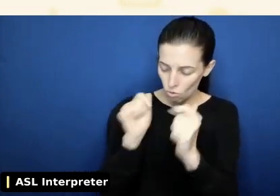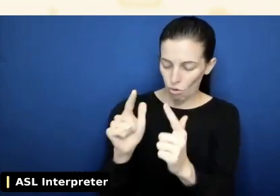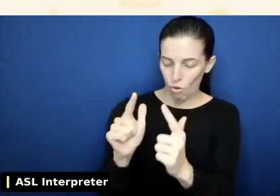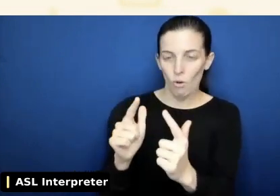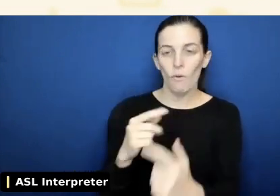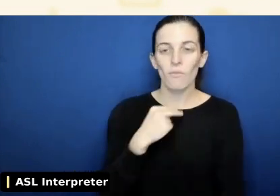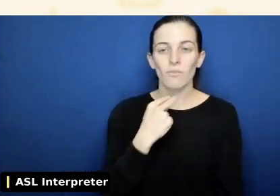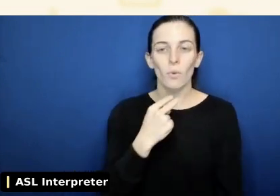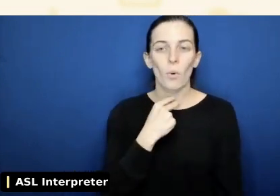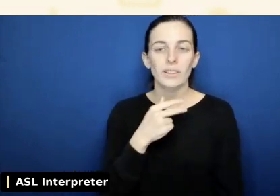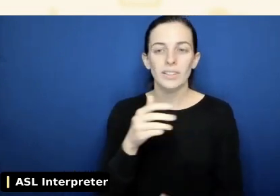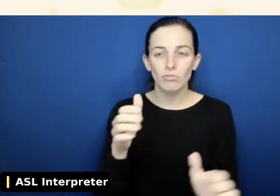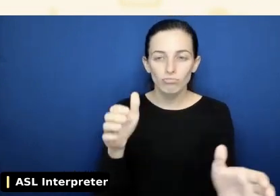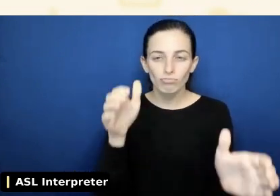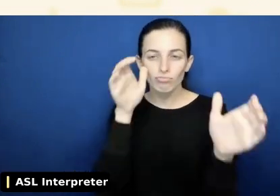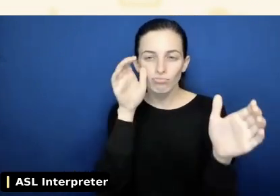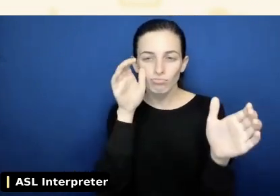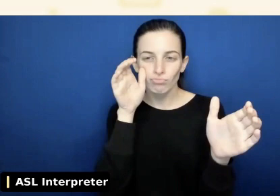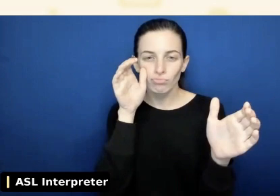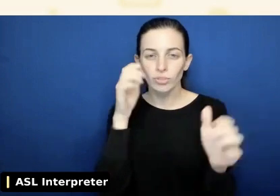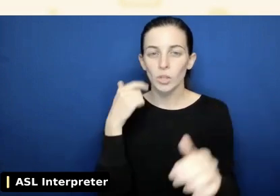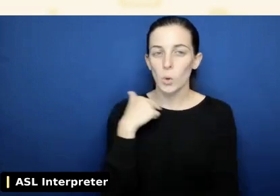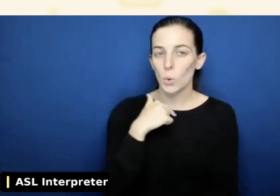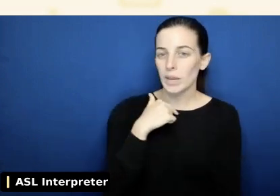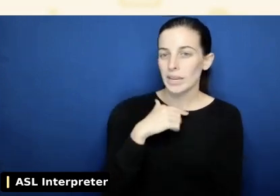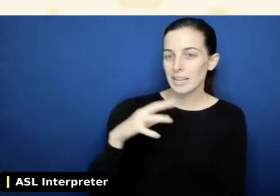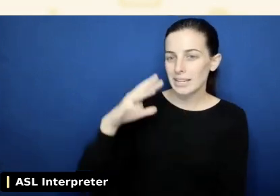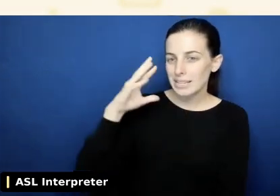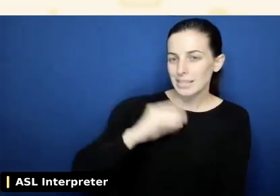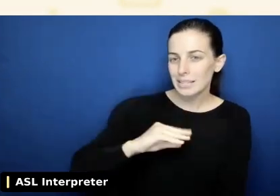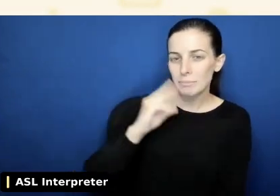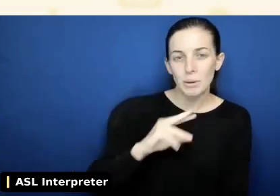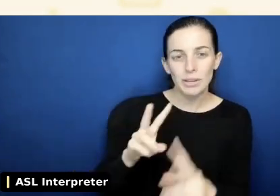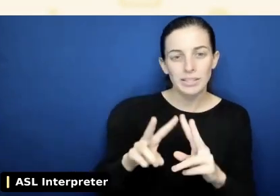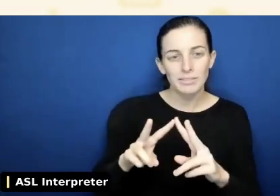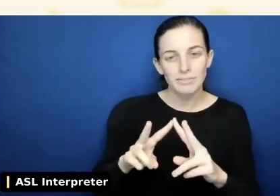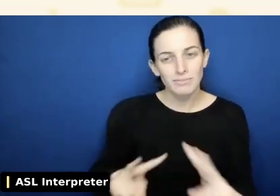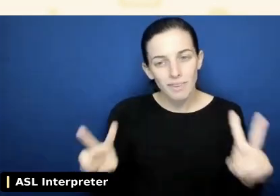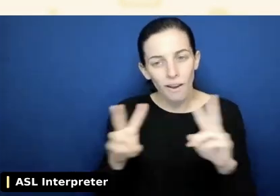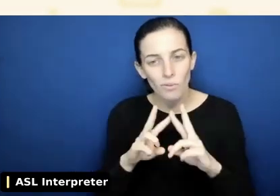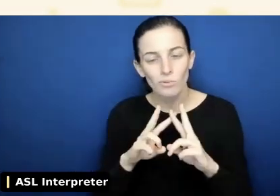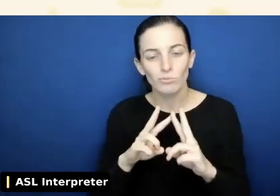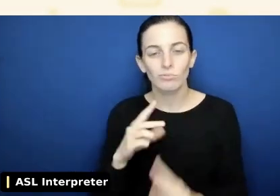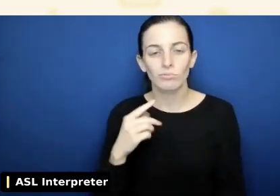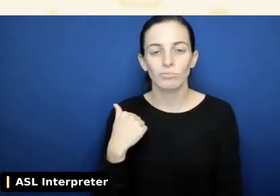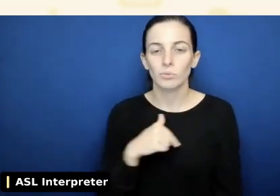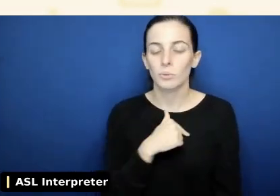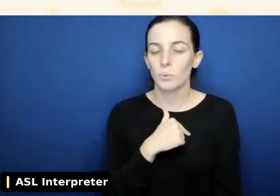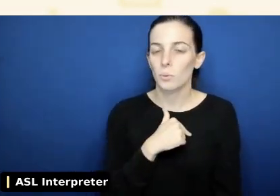then we experience our value, and we also feel like belong